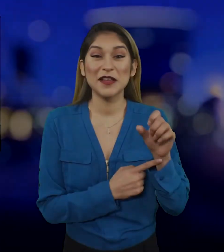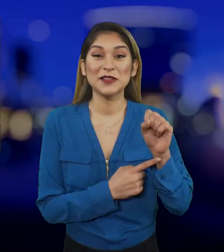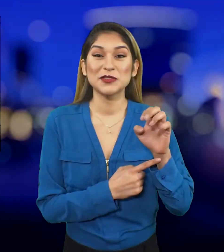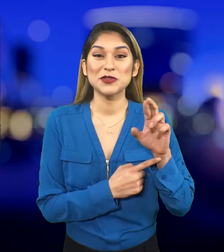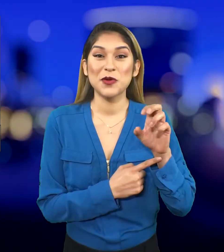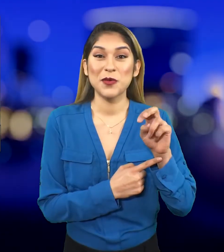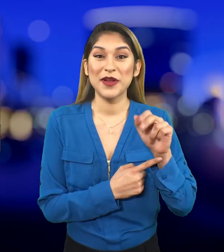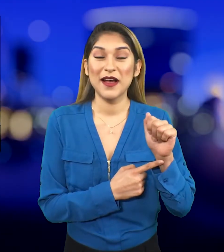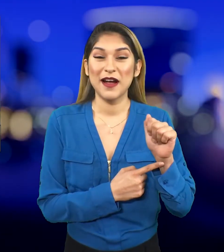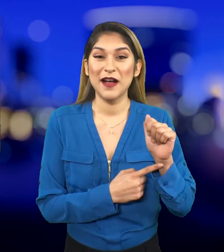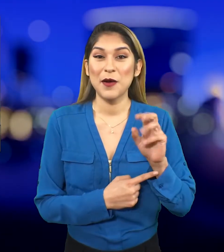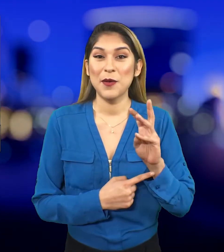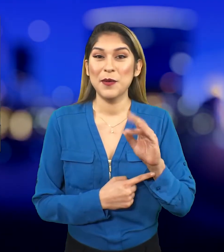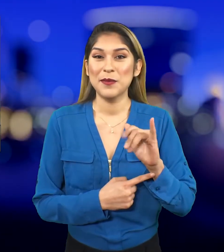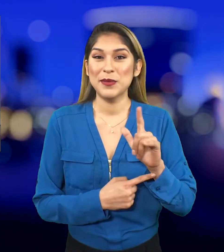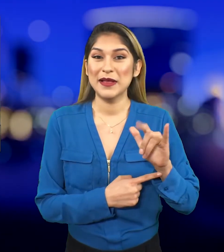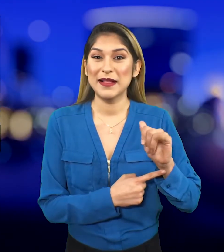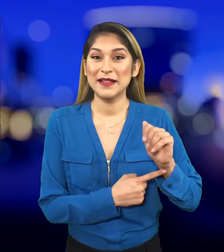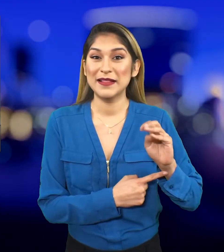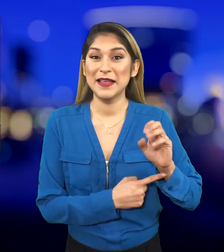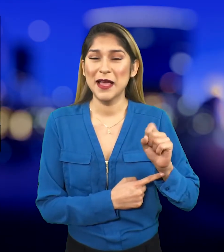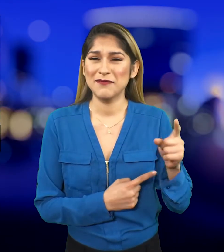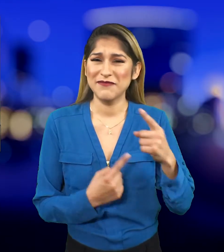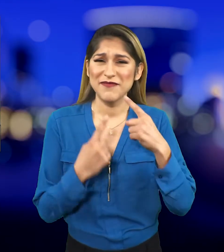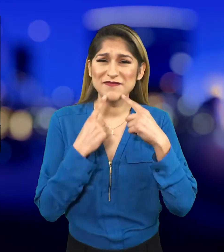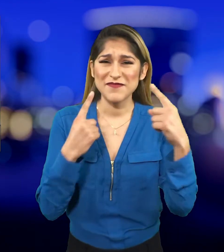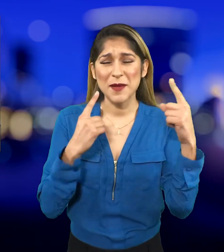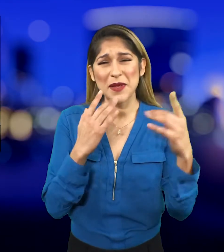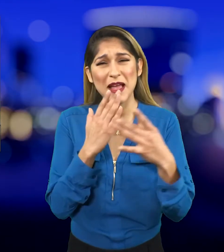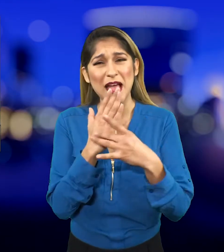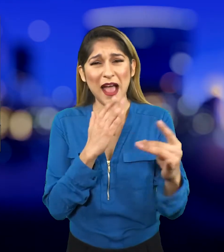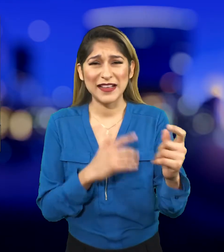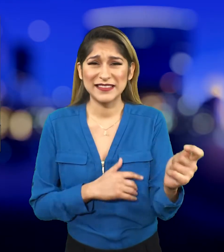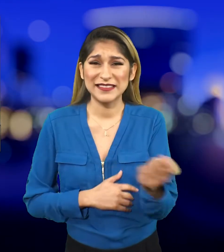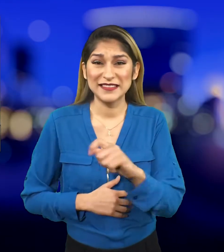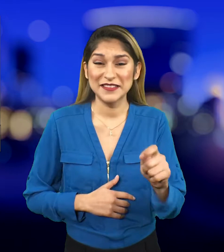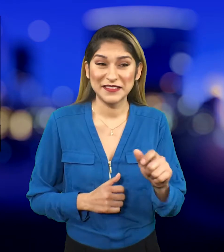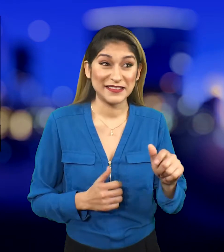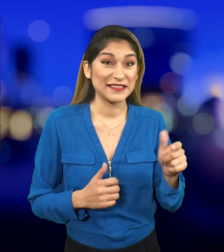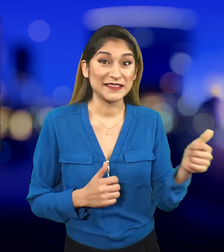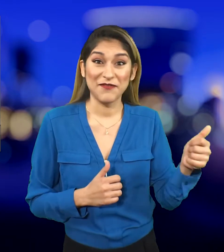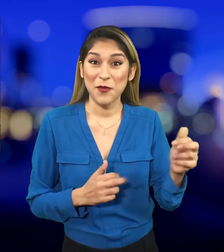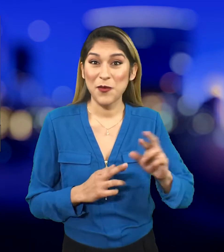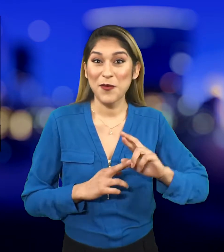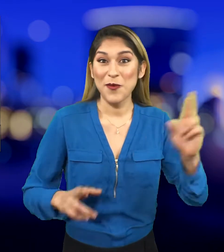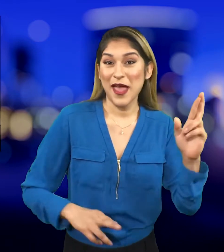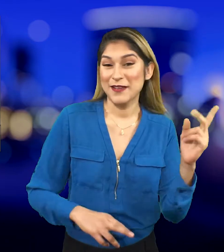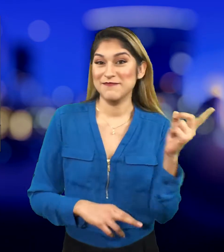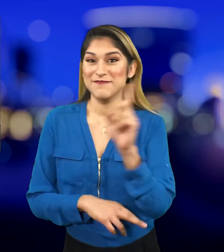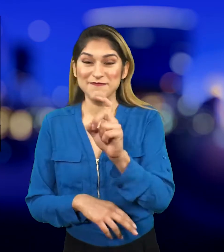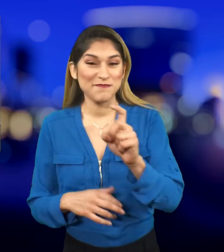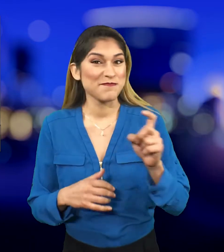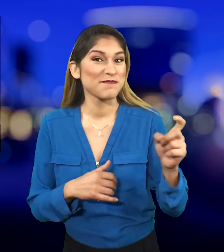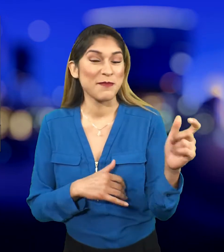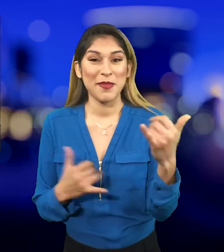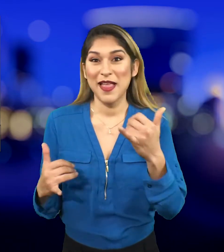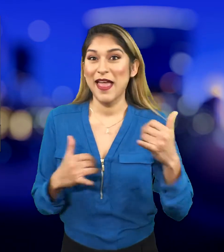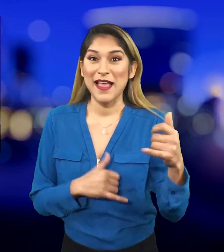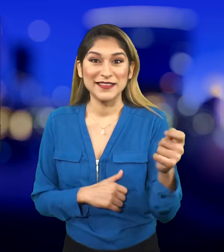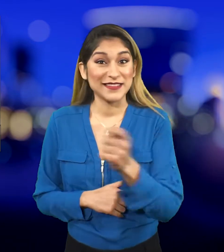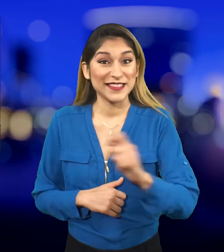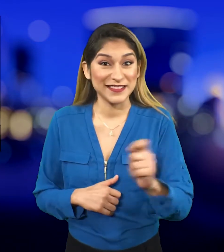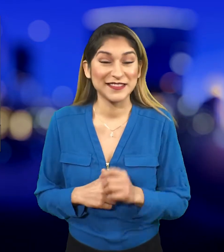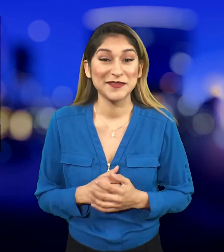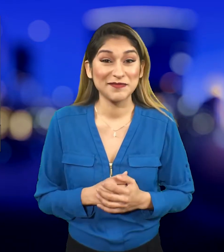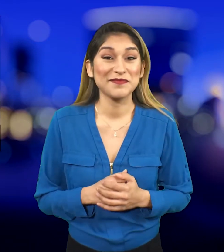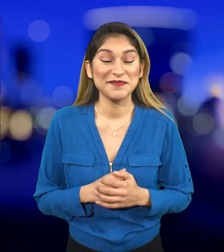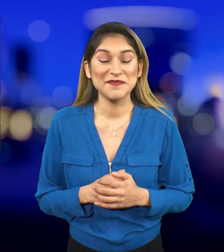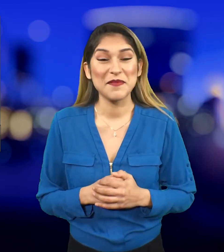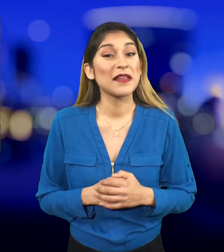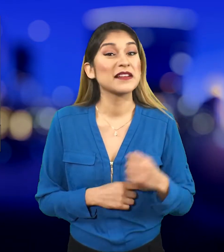Tennis star Serena Williams is getting ready for her big comeback.